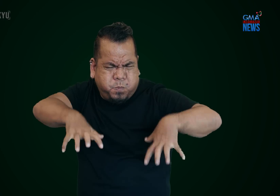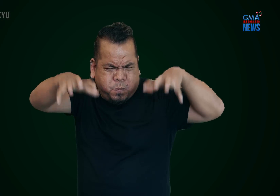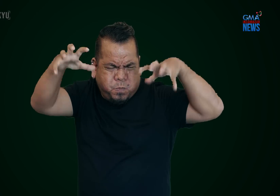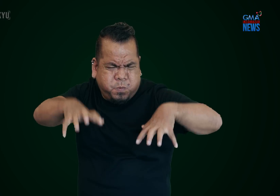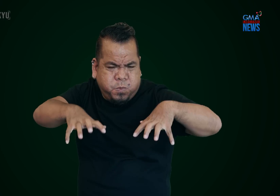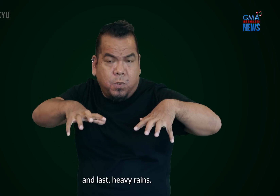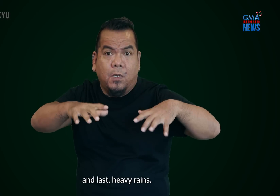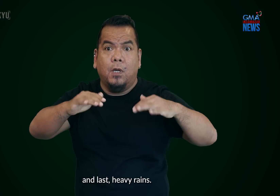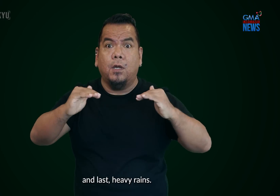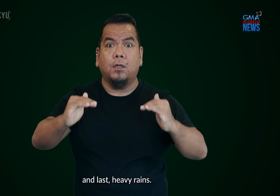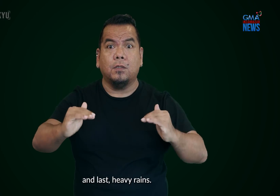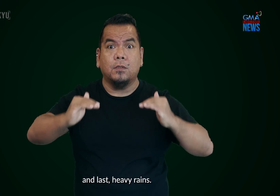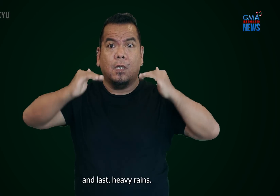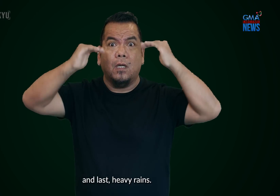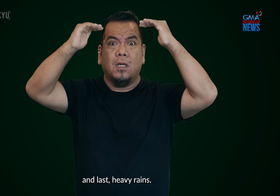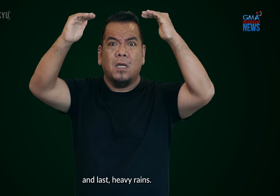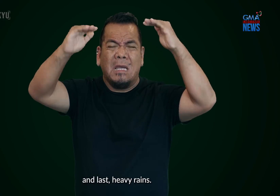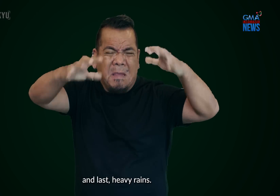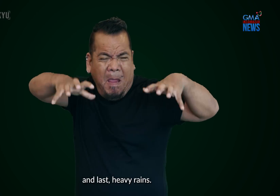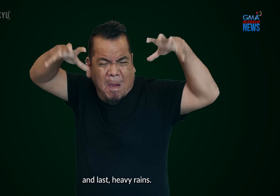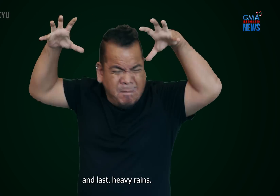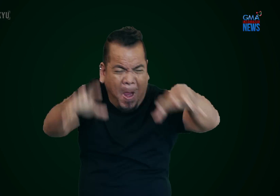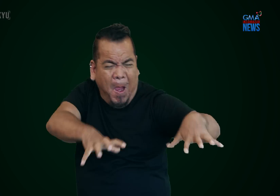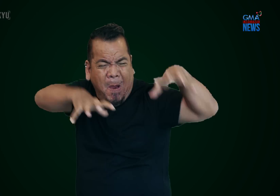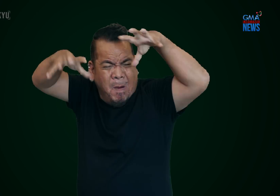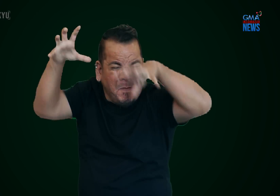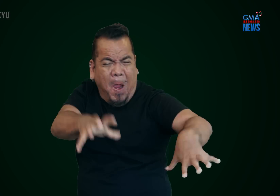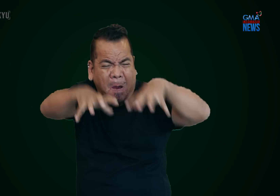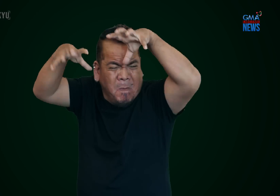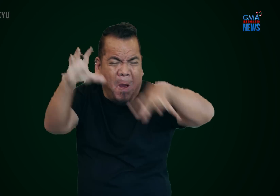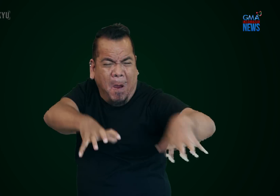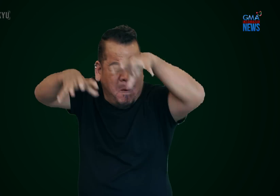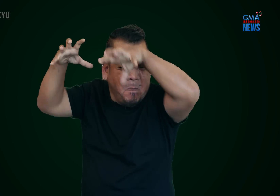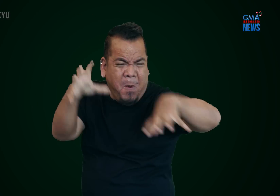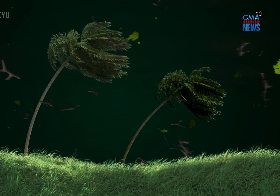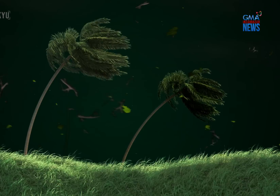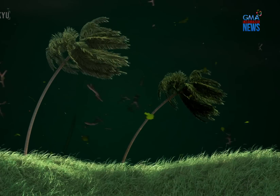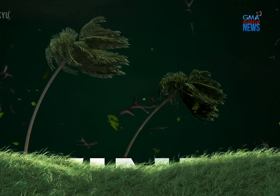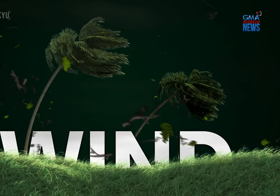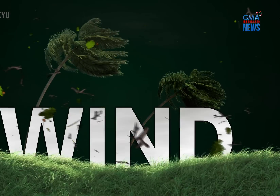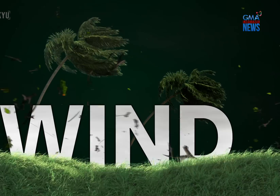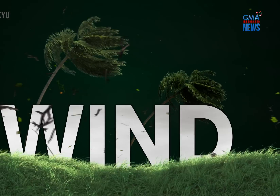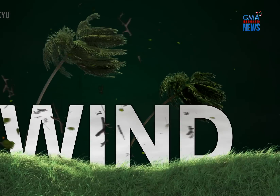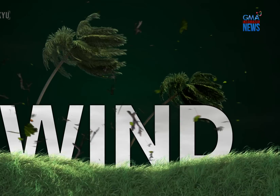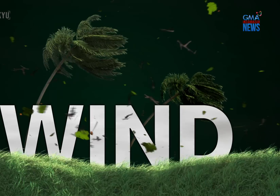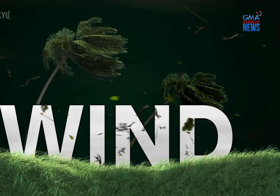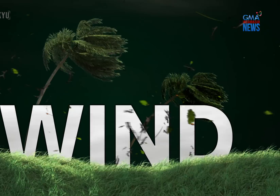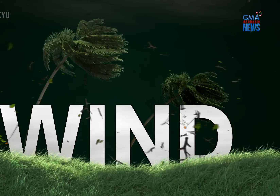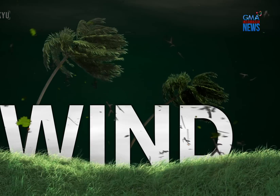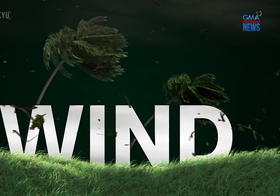Now for rain, there are different levels of intensity: light, the second is moderate,